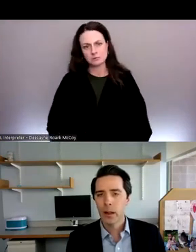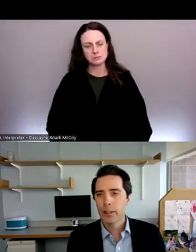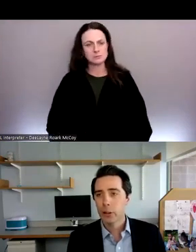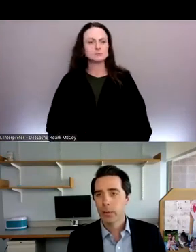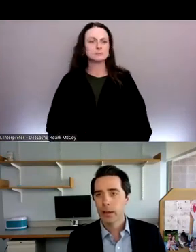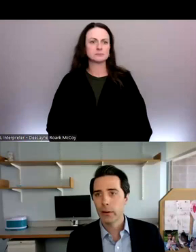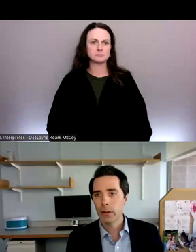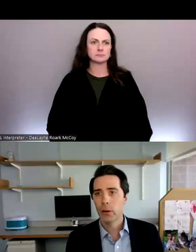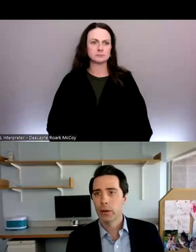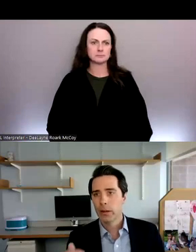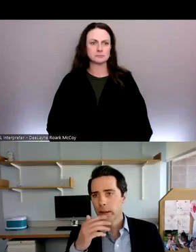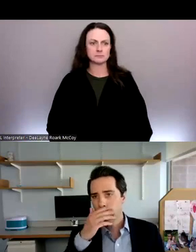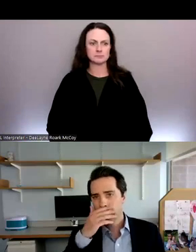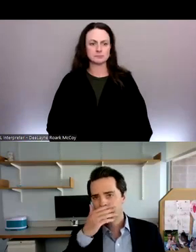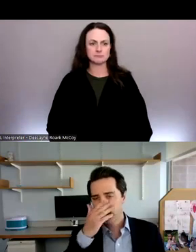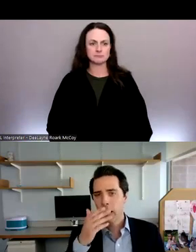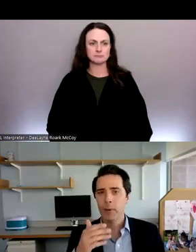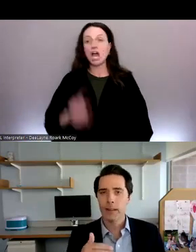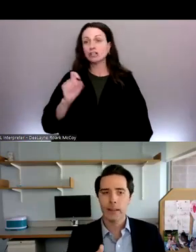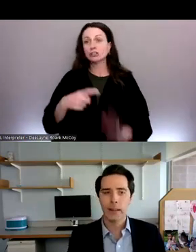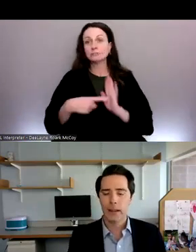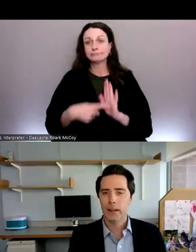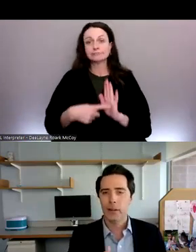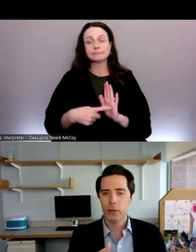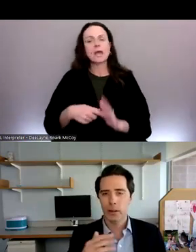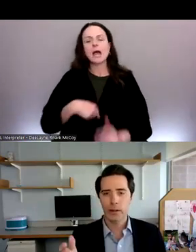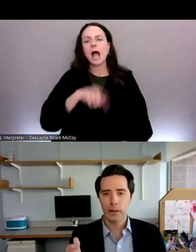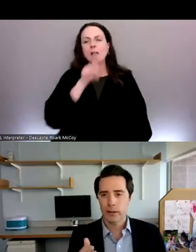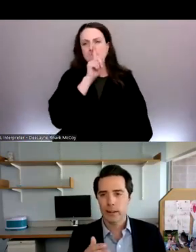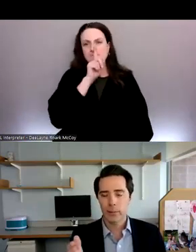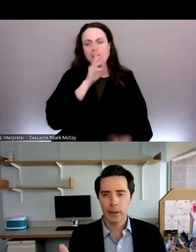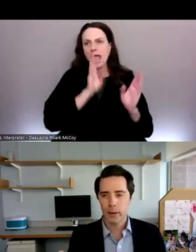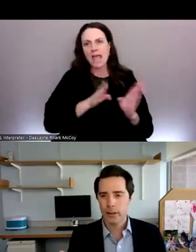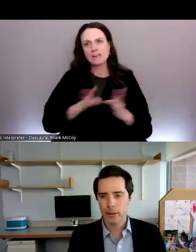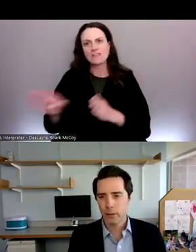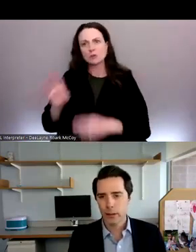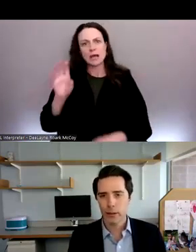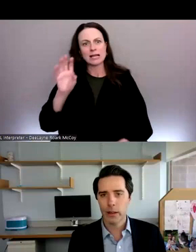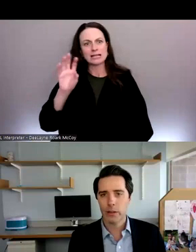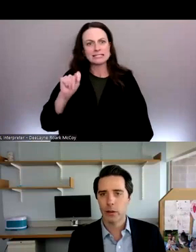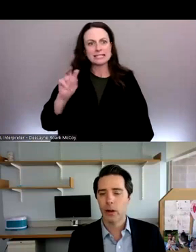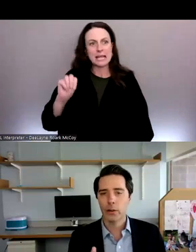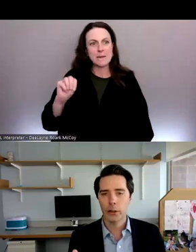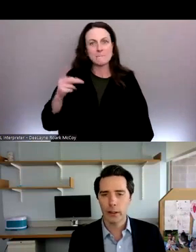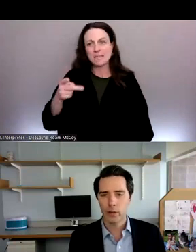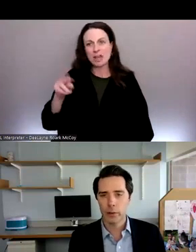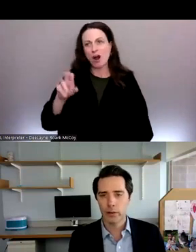I should point out though that I'm not saying that individuals with tmprss3